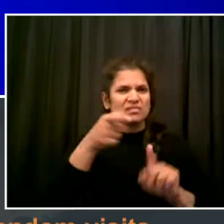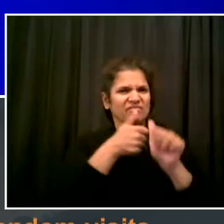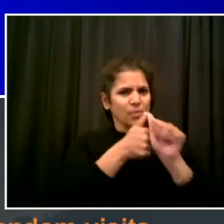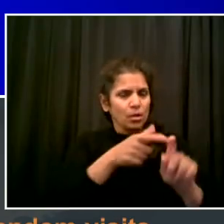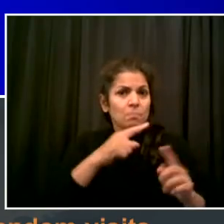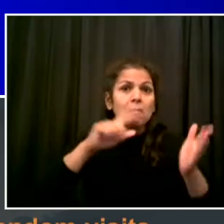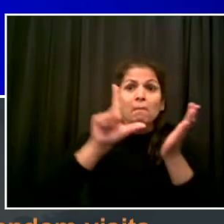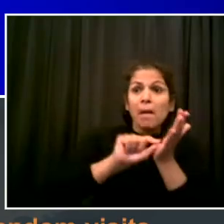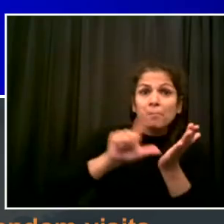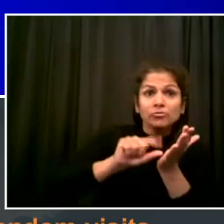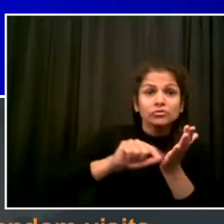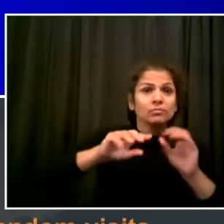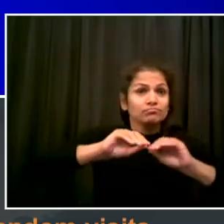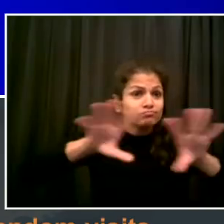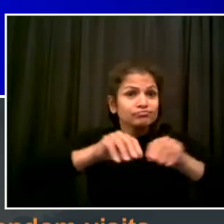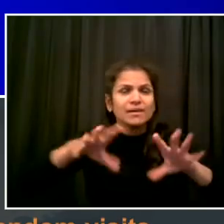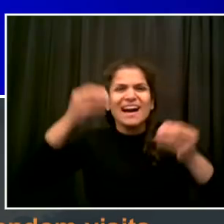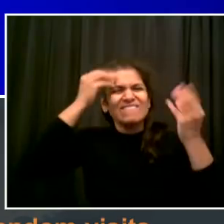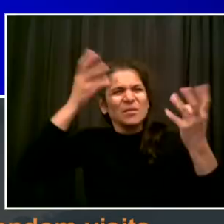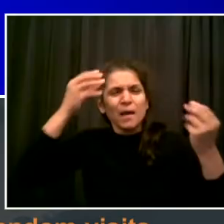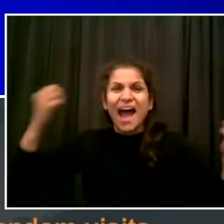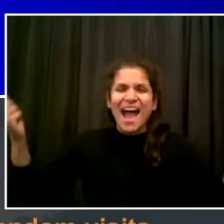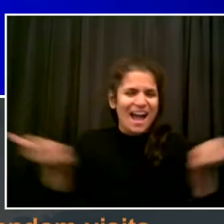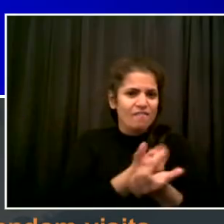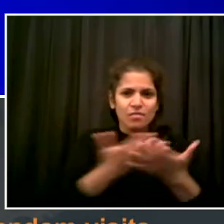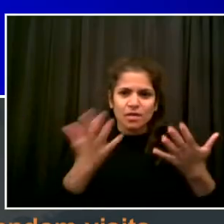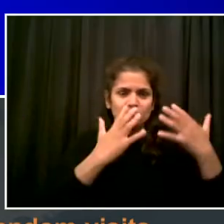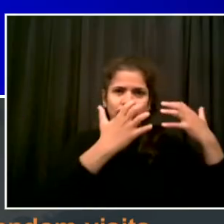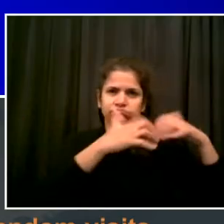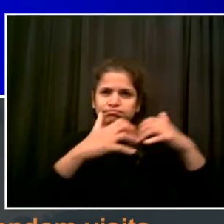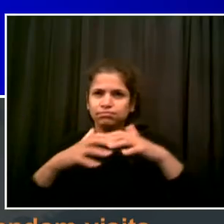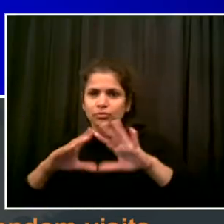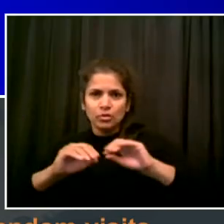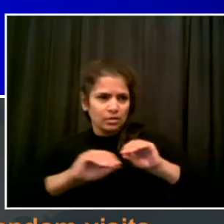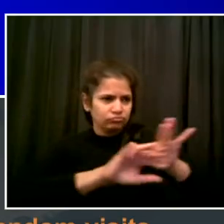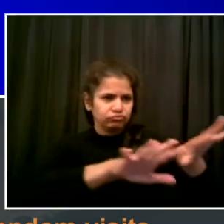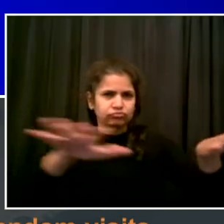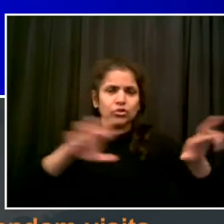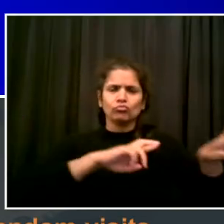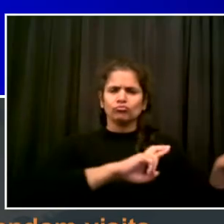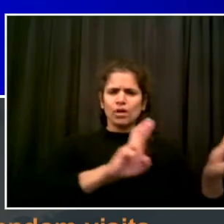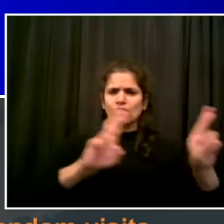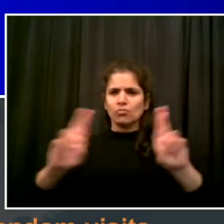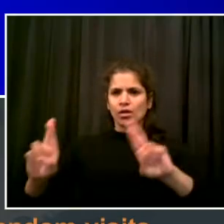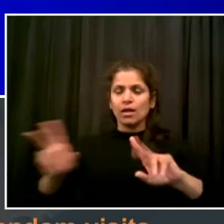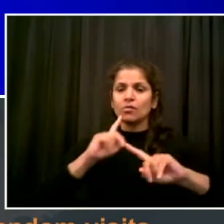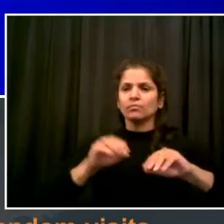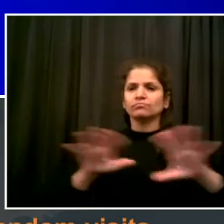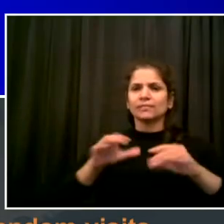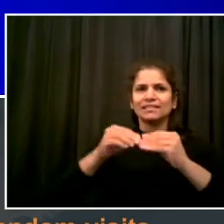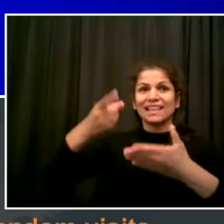THEY ARE NOT